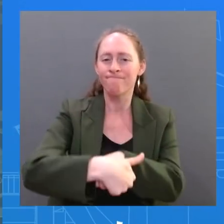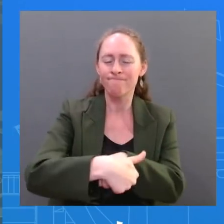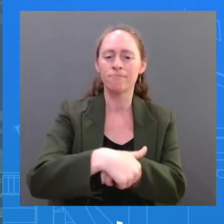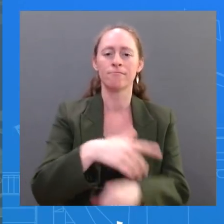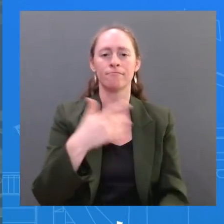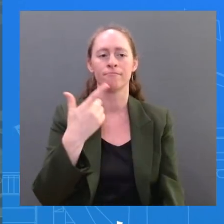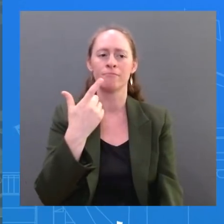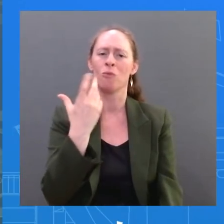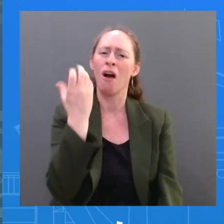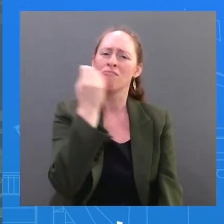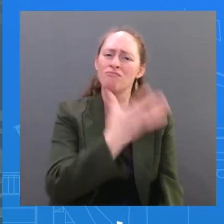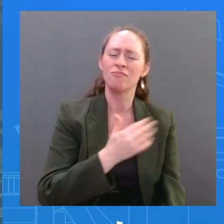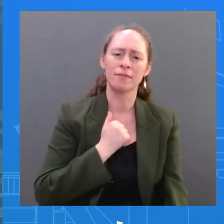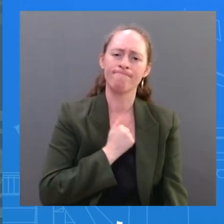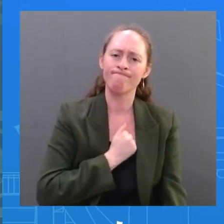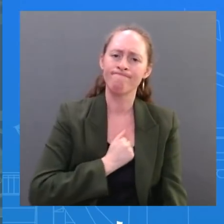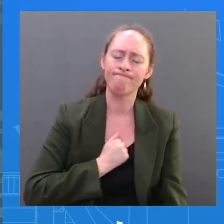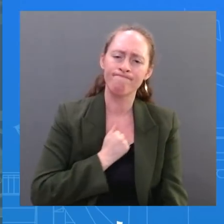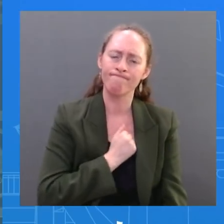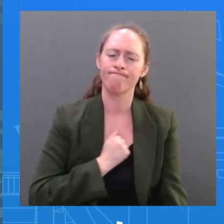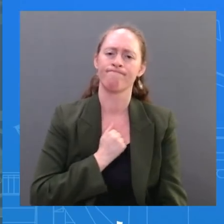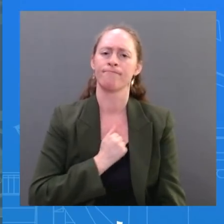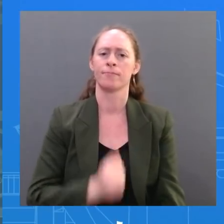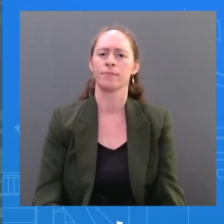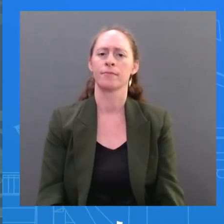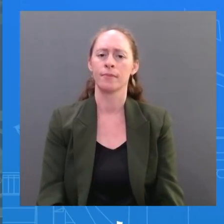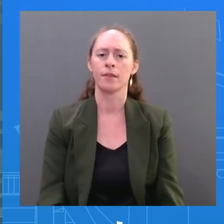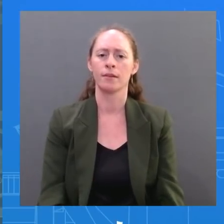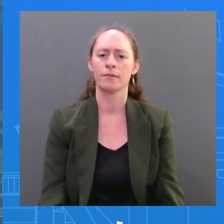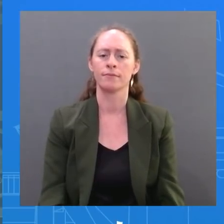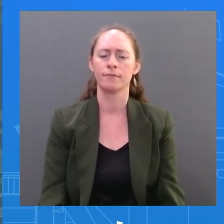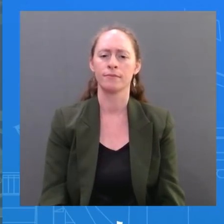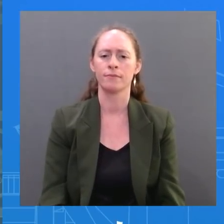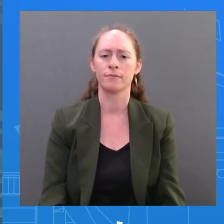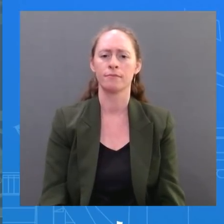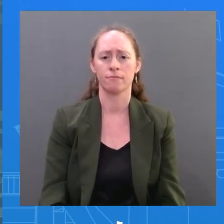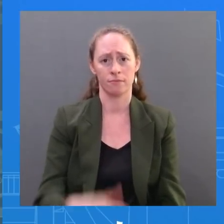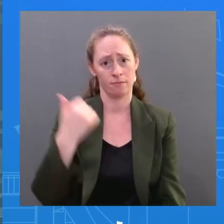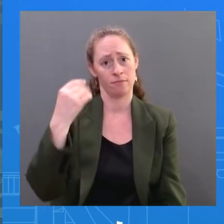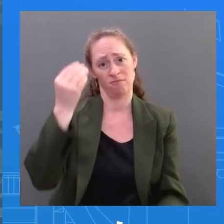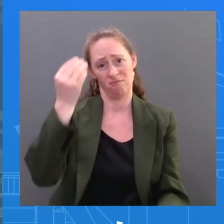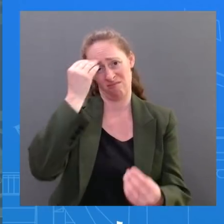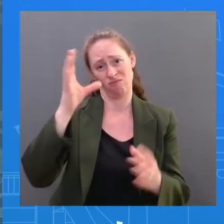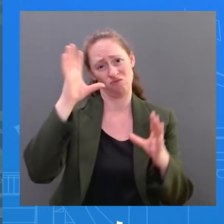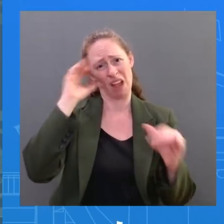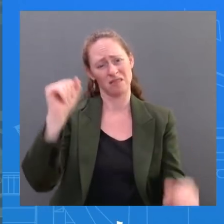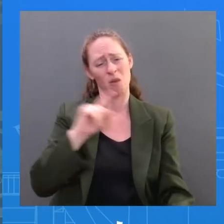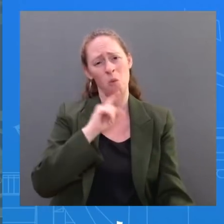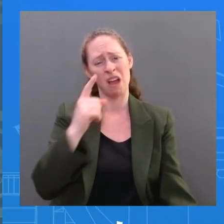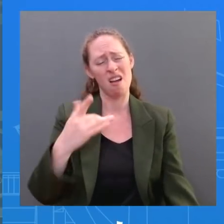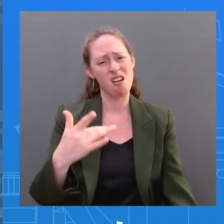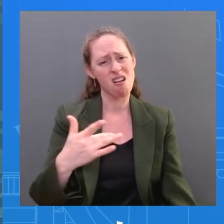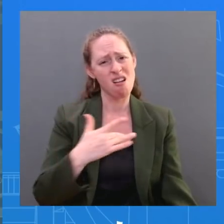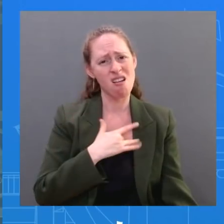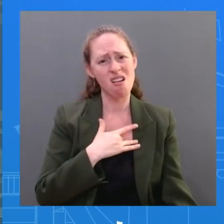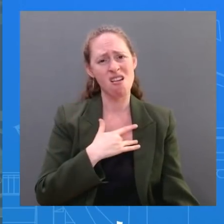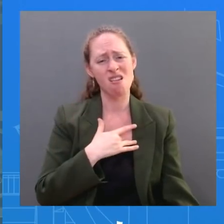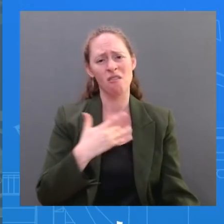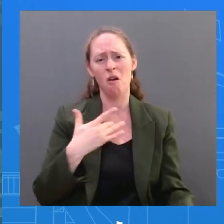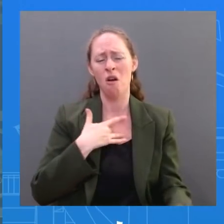where he is deeply saddened and outraged that his friend and former Prime Minister Abe was shot and killed.